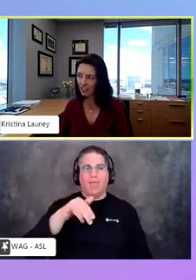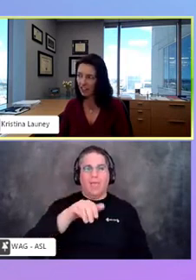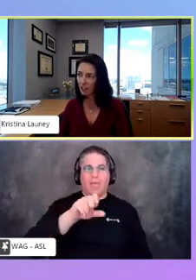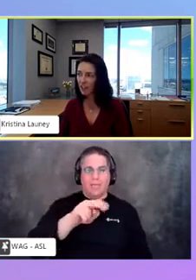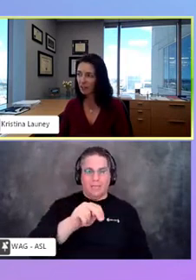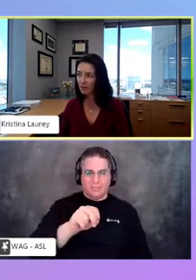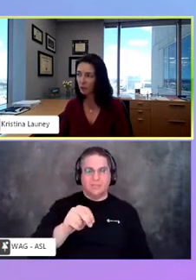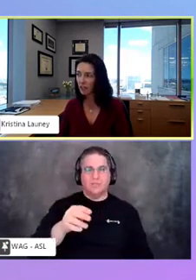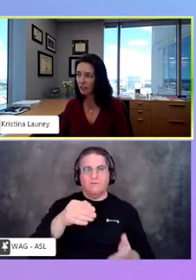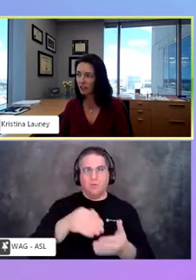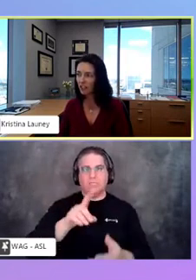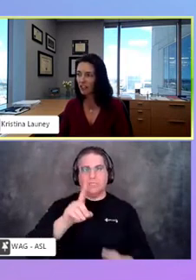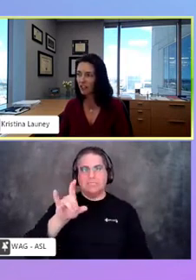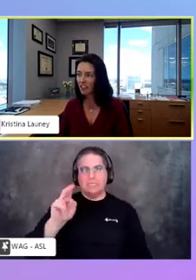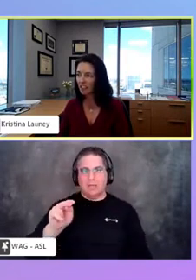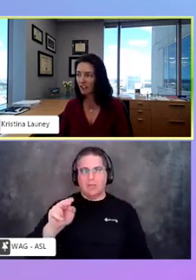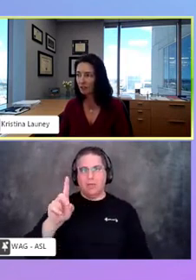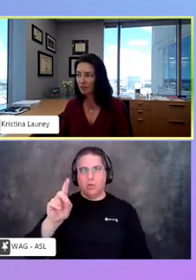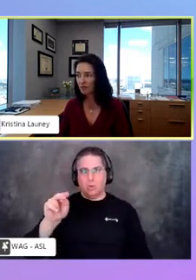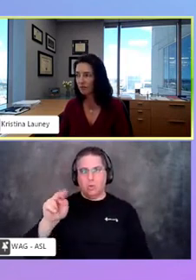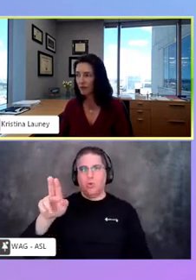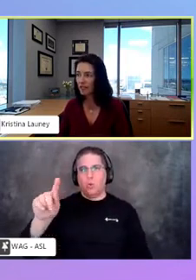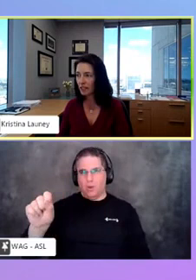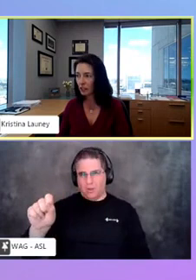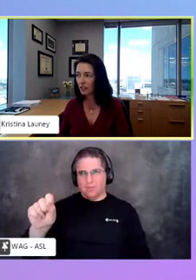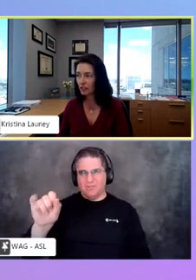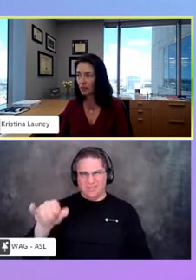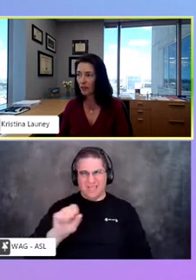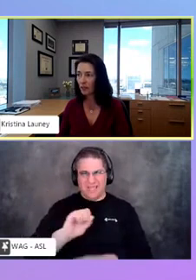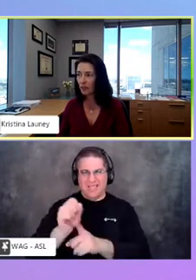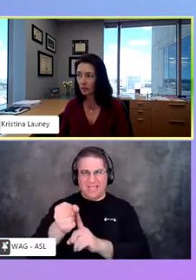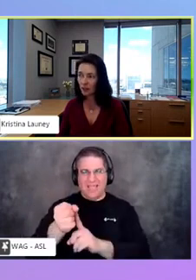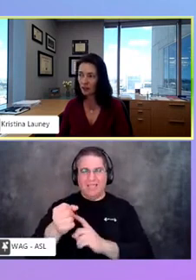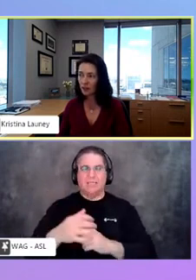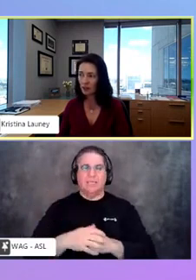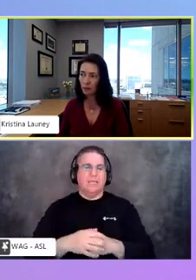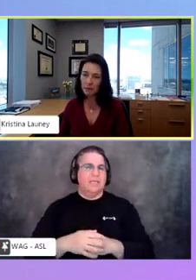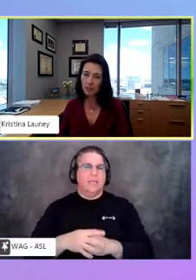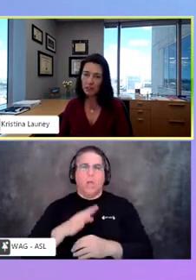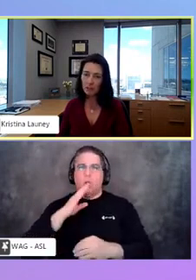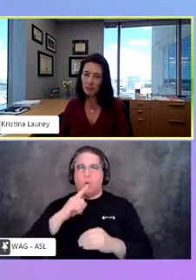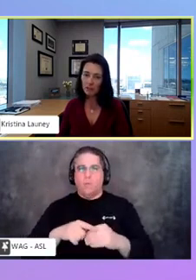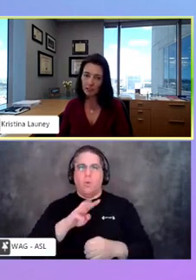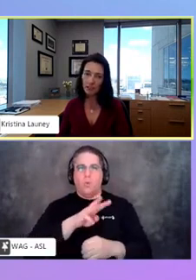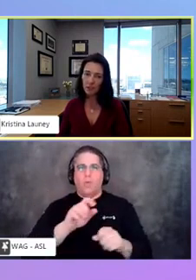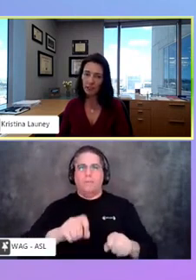here. The 11th circuit, I talked about this earlier, we still